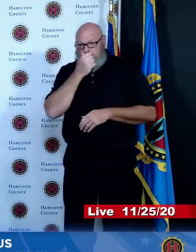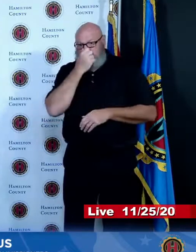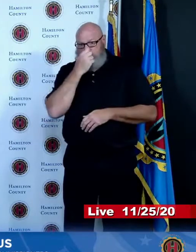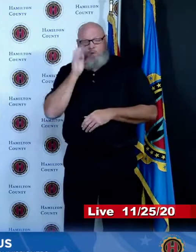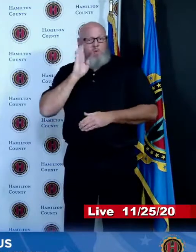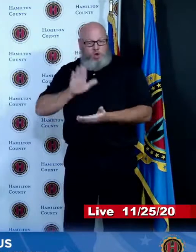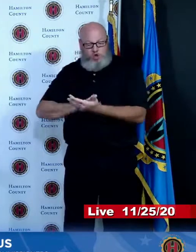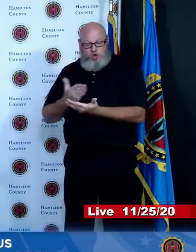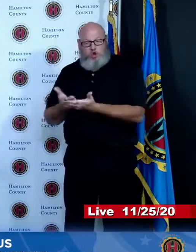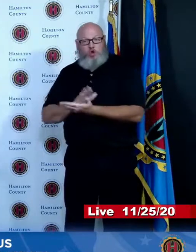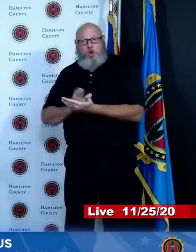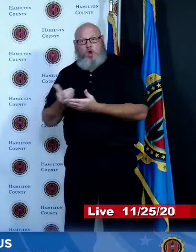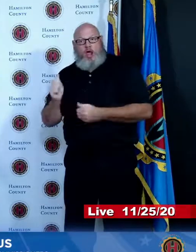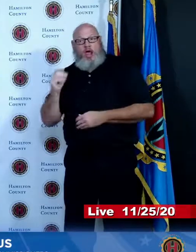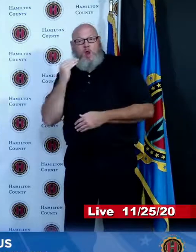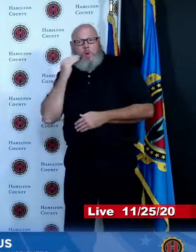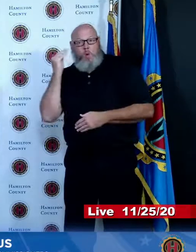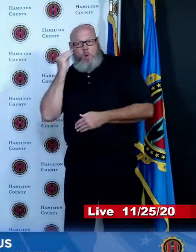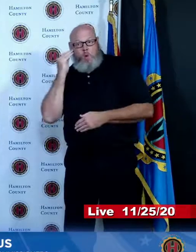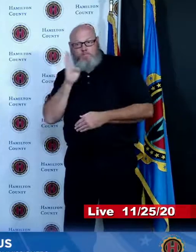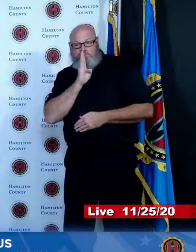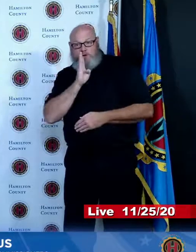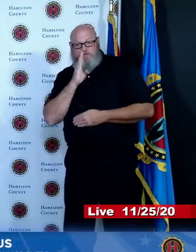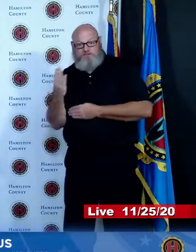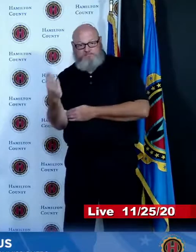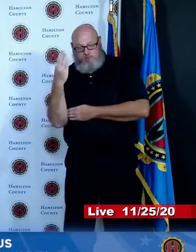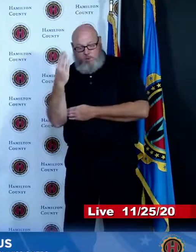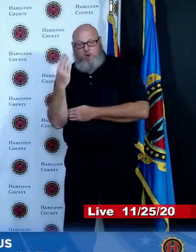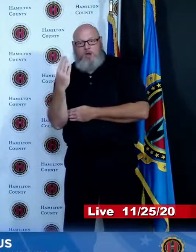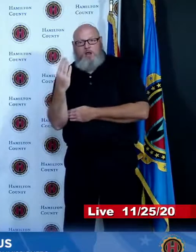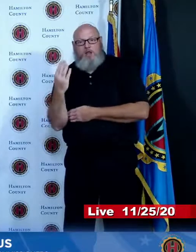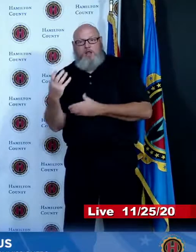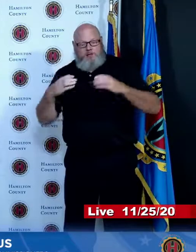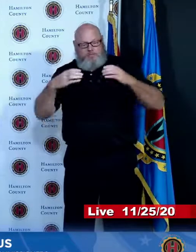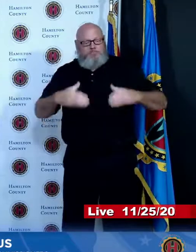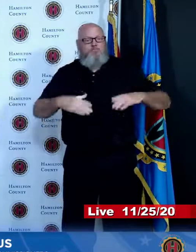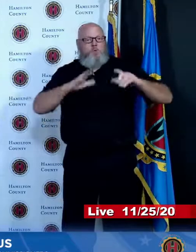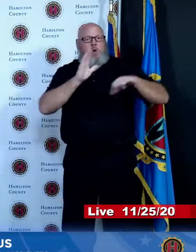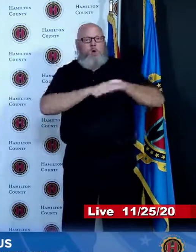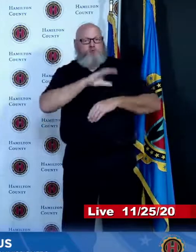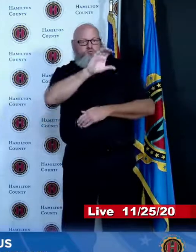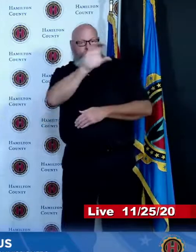Thanksgiving dinner for those in our household followed by zoom with my out of town children and